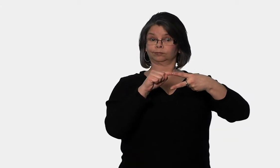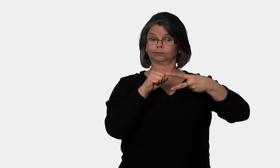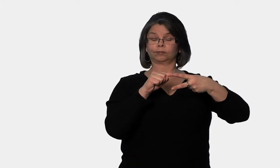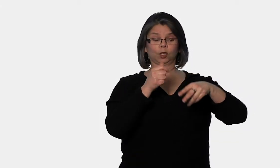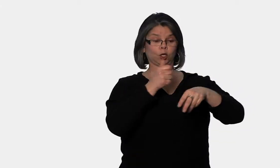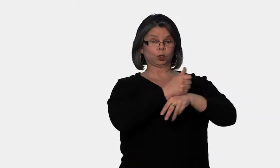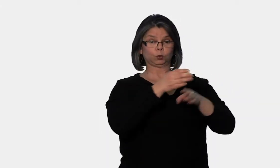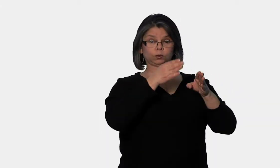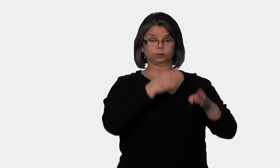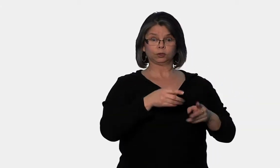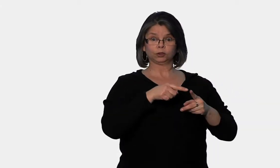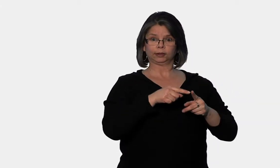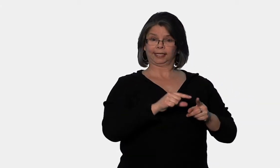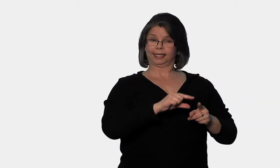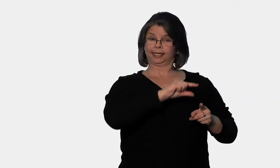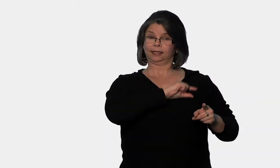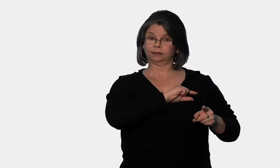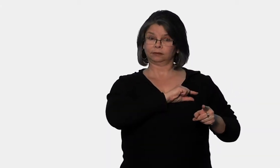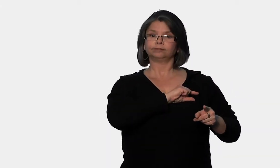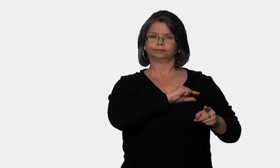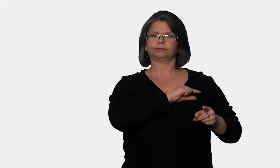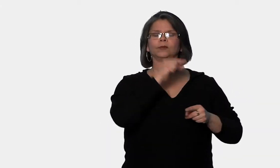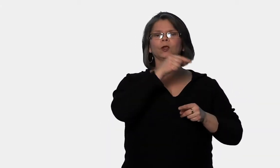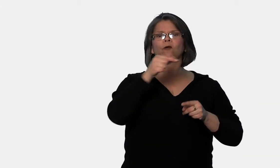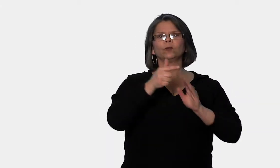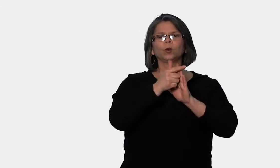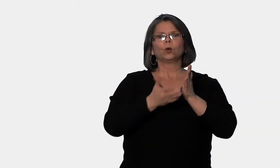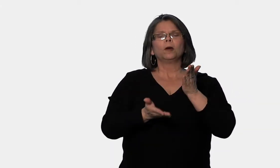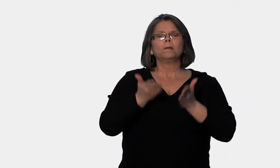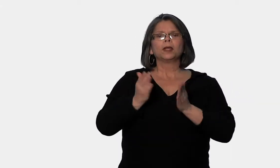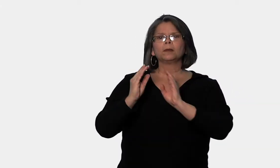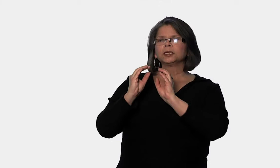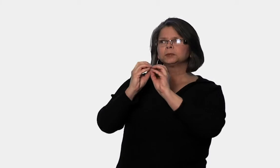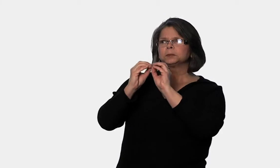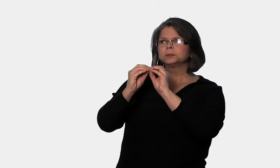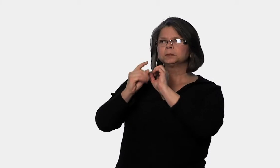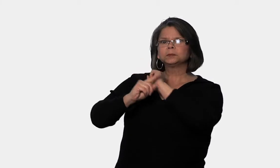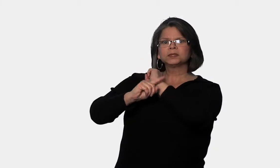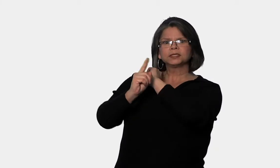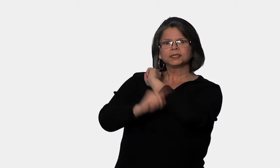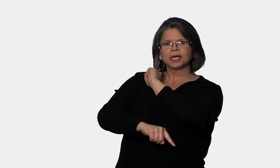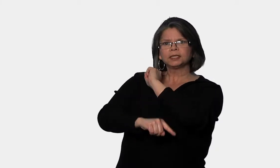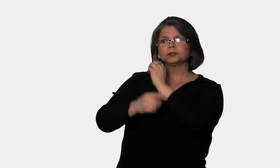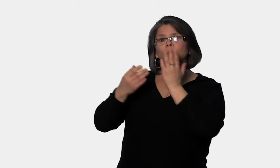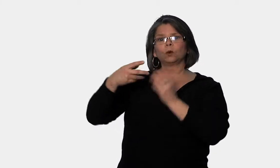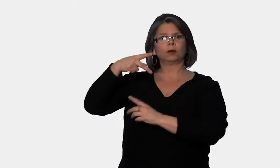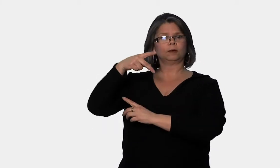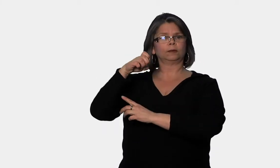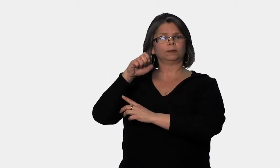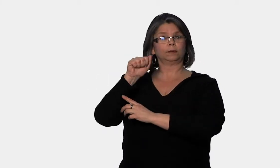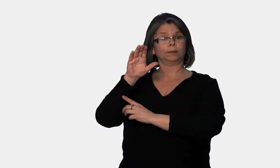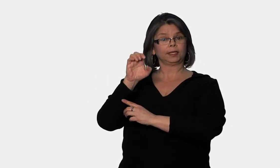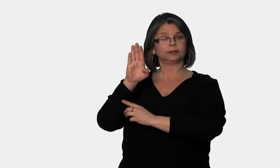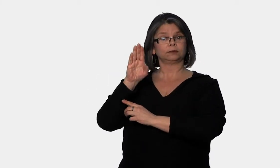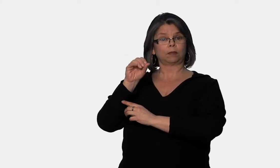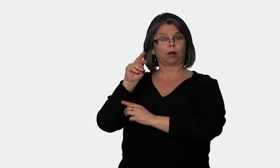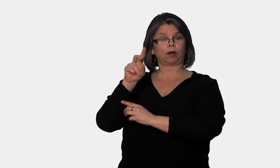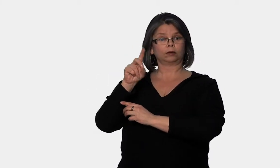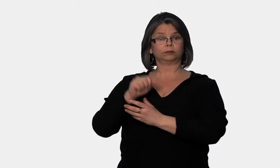The accused may plead guilty and the Crown Counsel may then negotiate a sentence or Peace Bond,